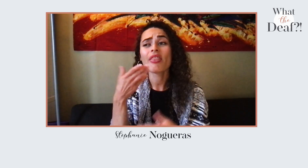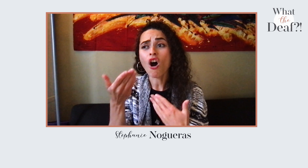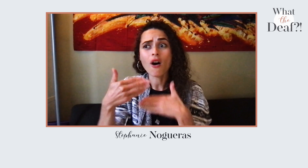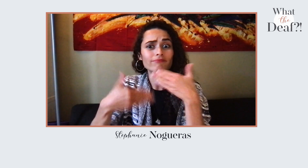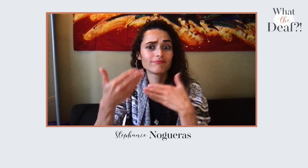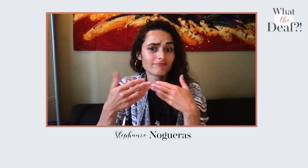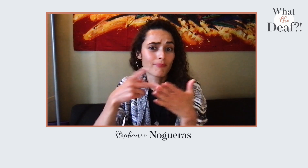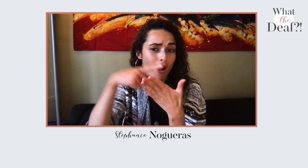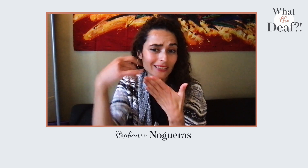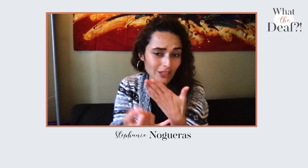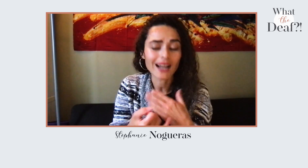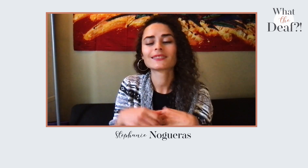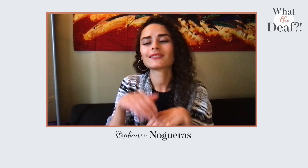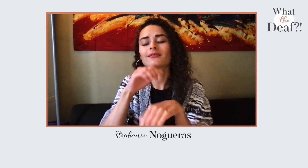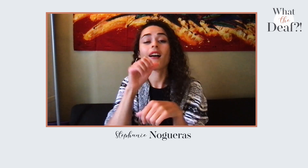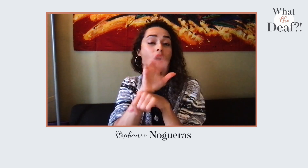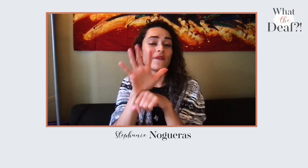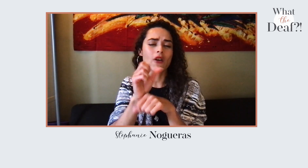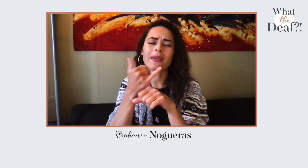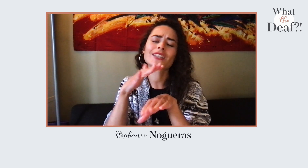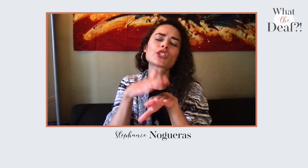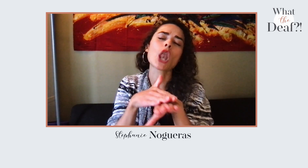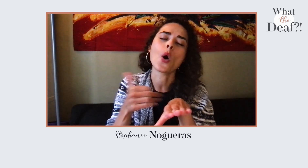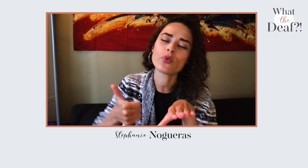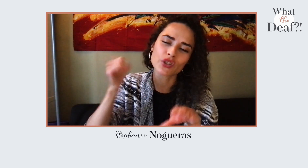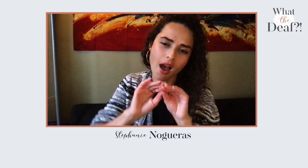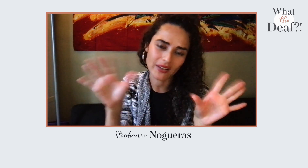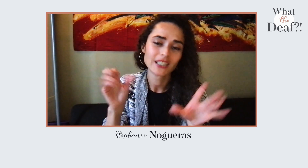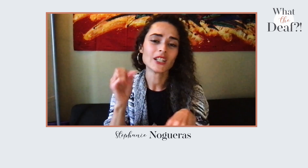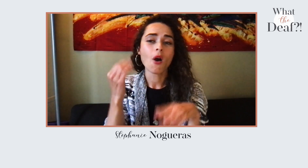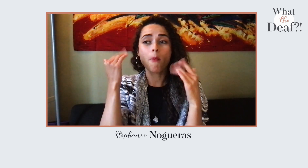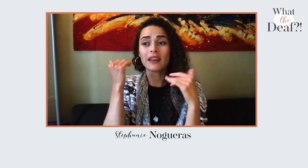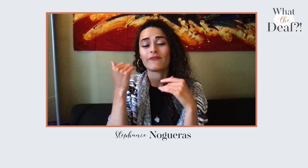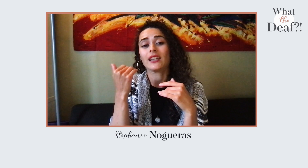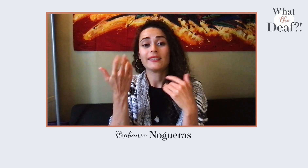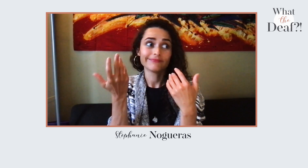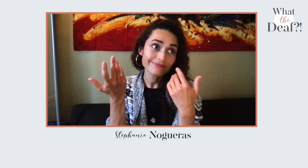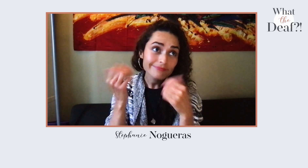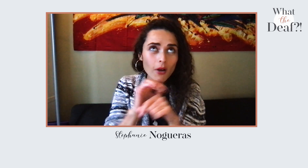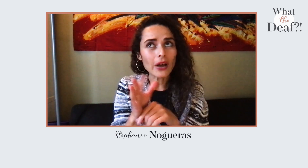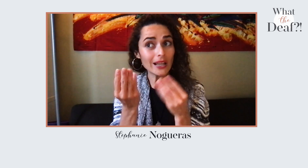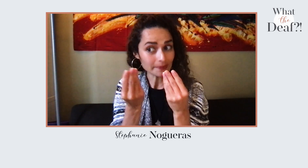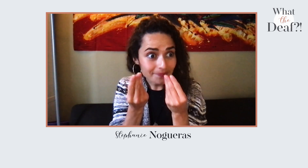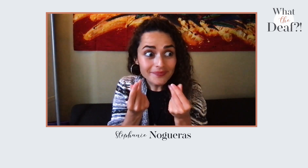Yeah, well, it's been a long project, and it's because of coronavirus that things slowed down,